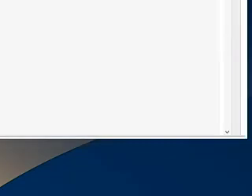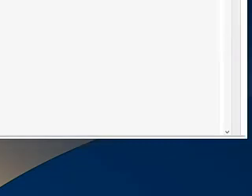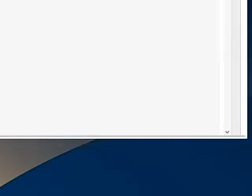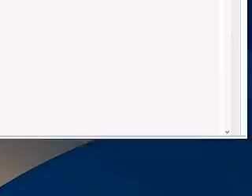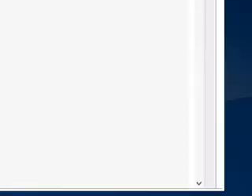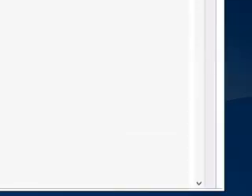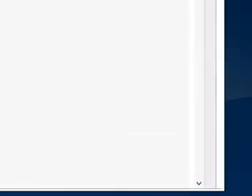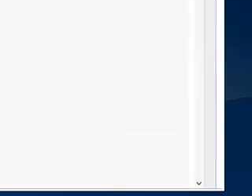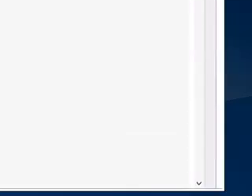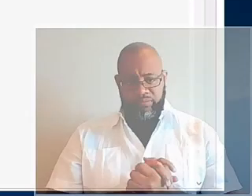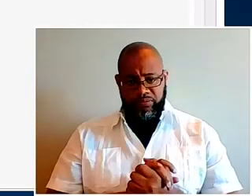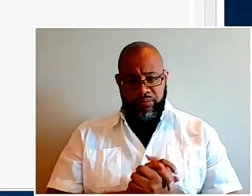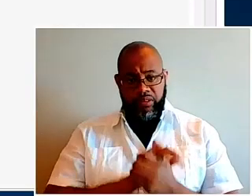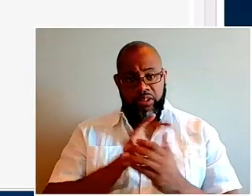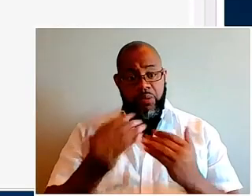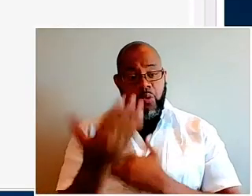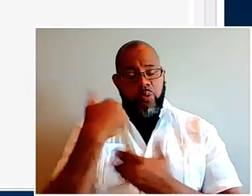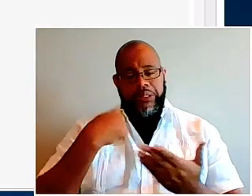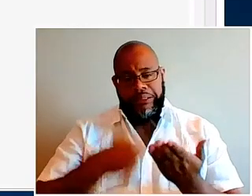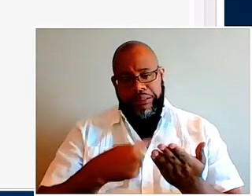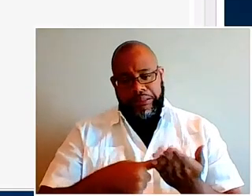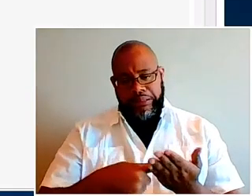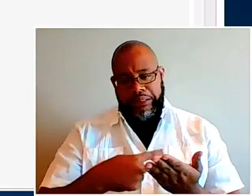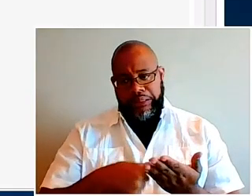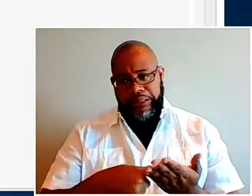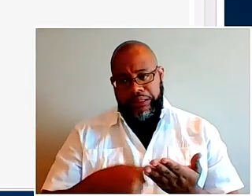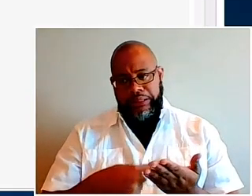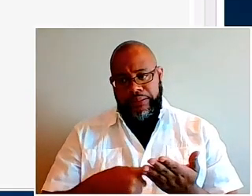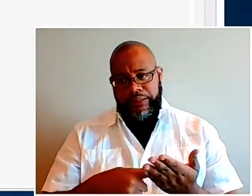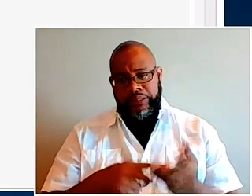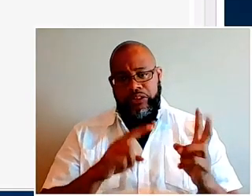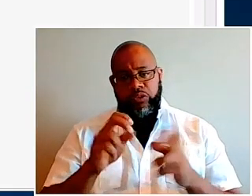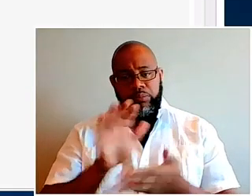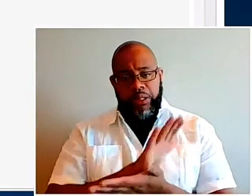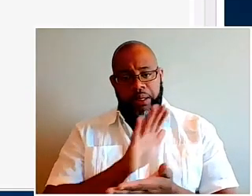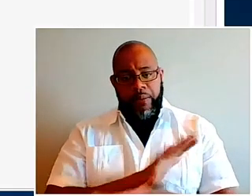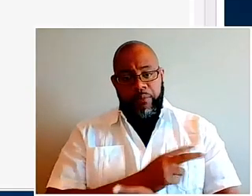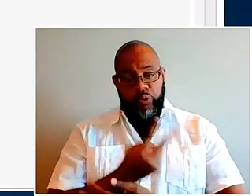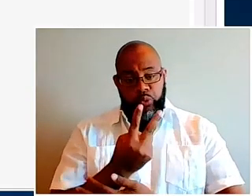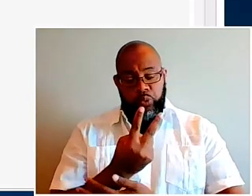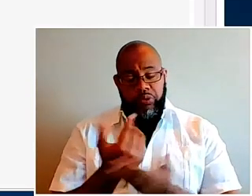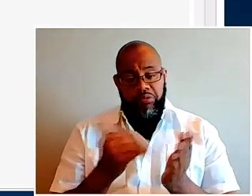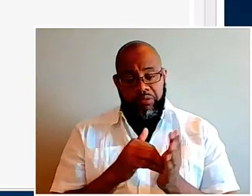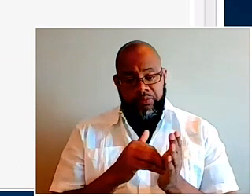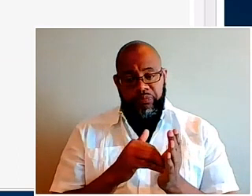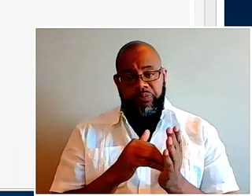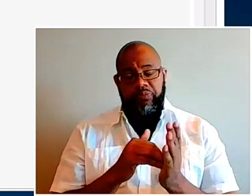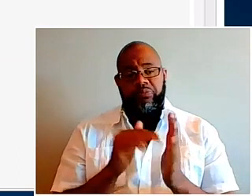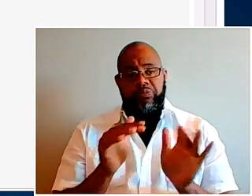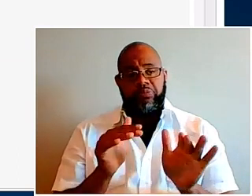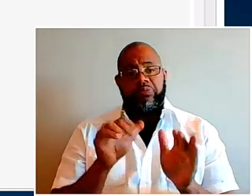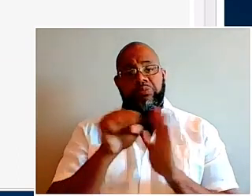This morning, we'll be going into issue paper two, again, state authorization.